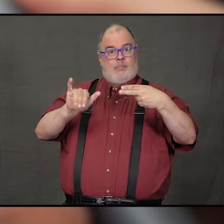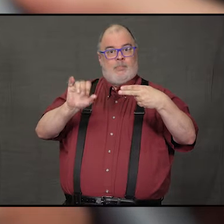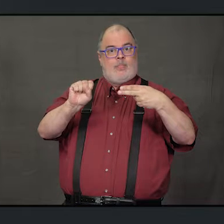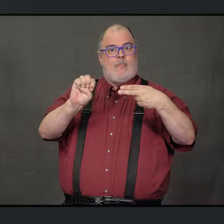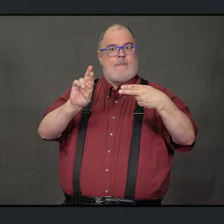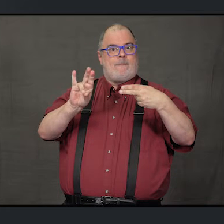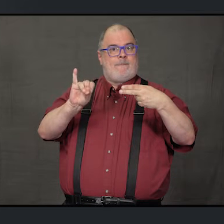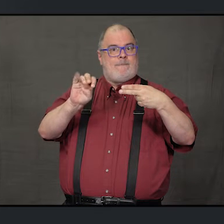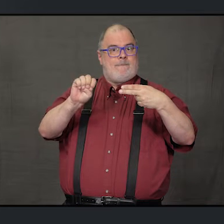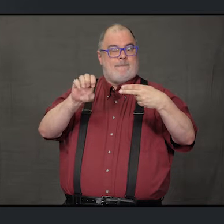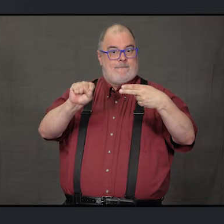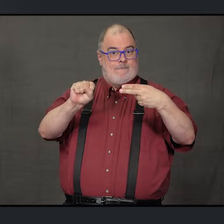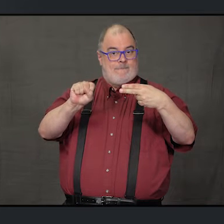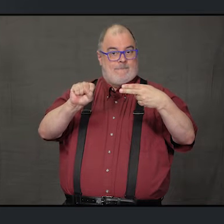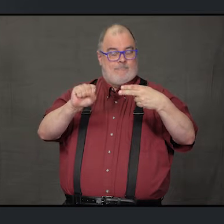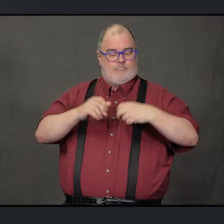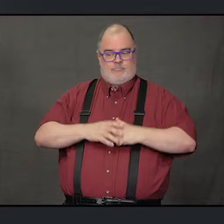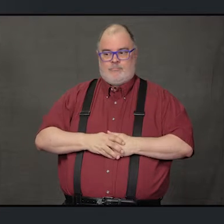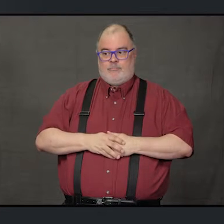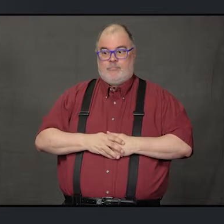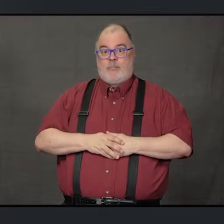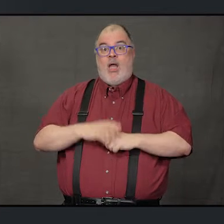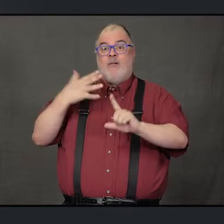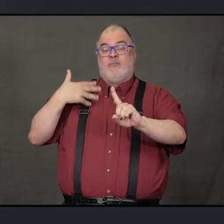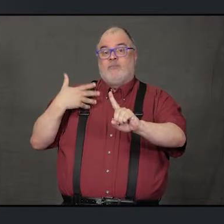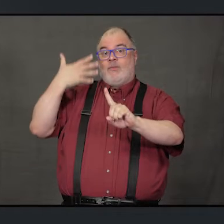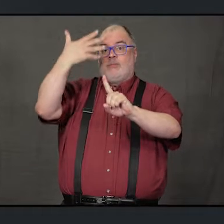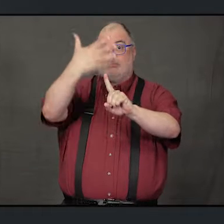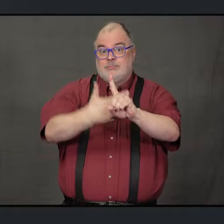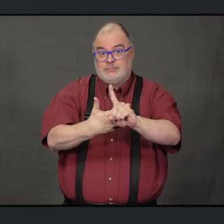It is recommended that after another 5 months, you have a booster shot.